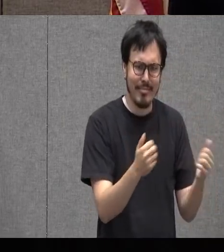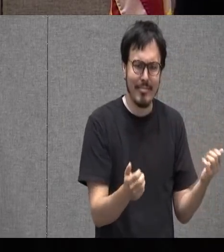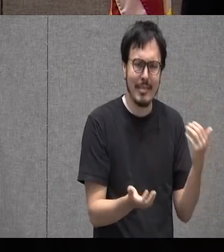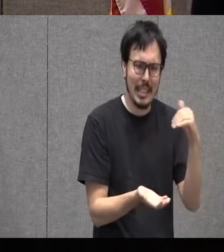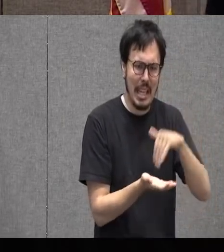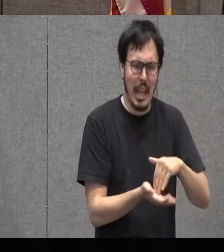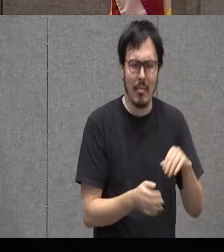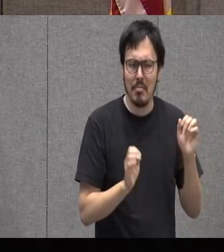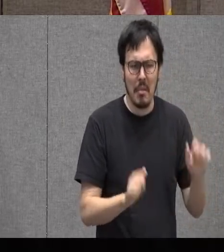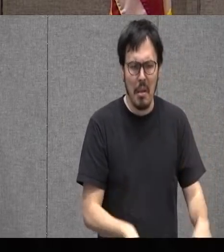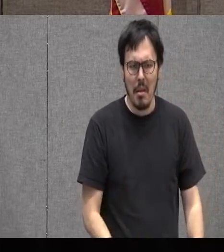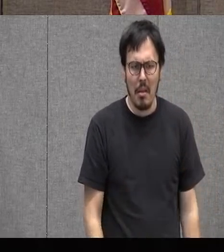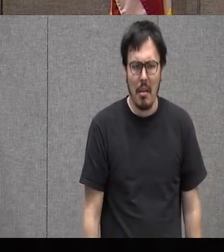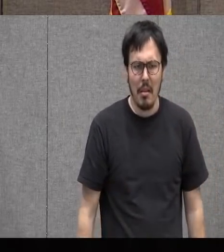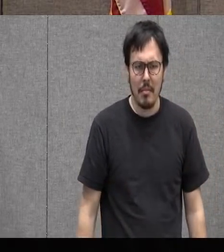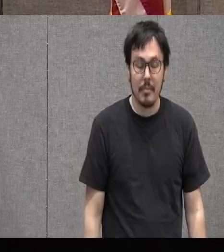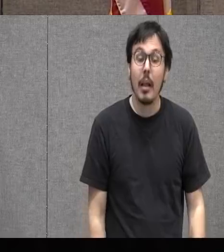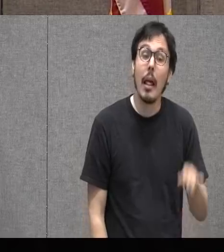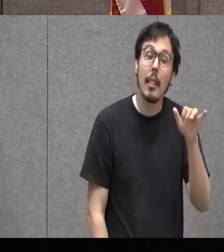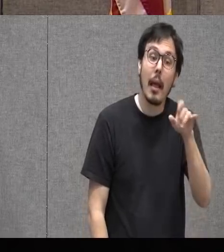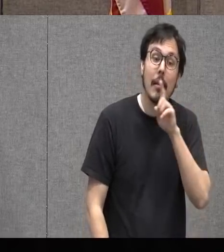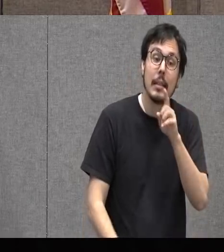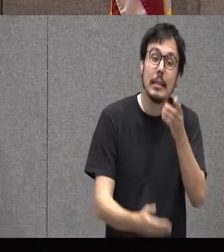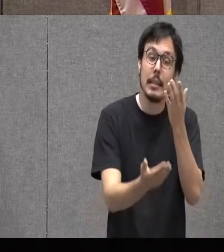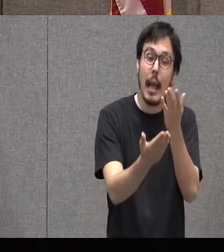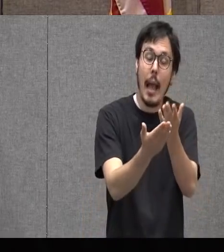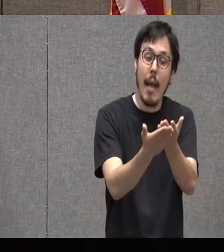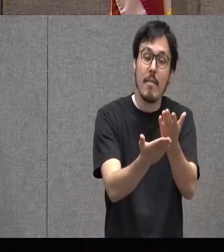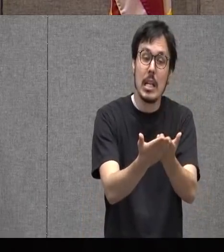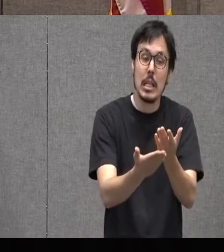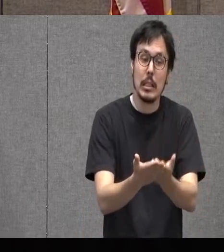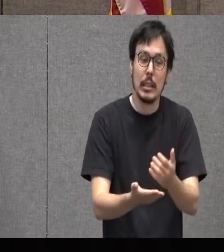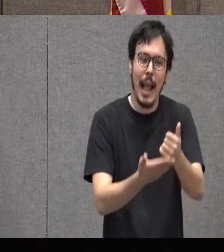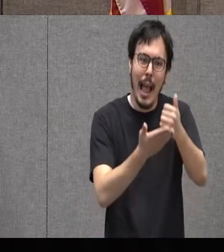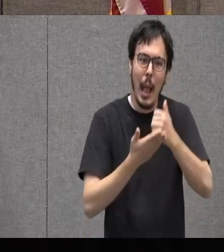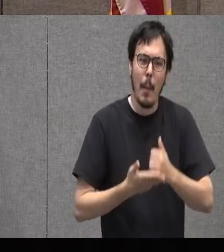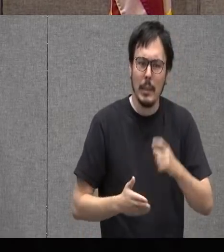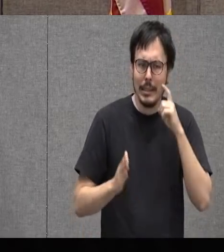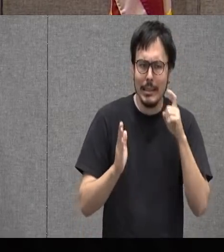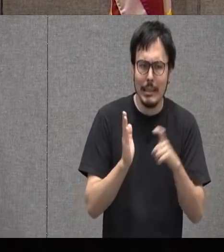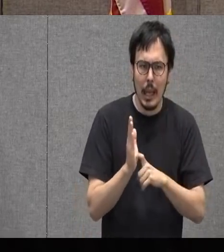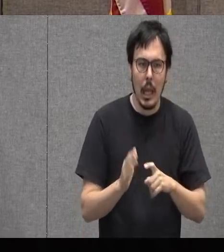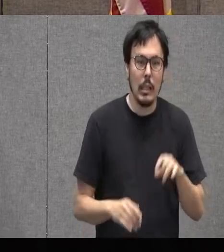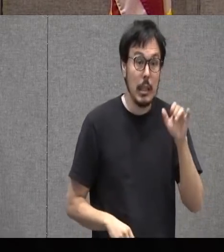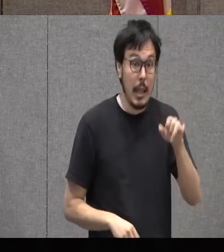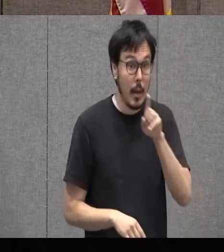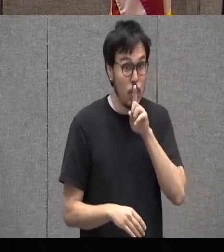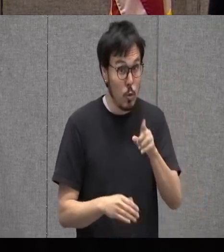So some evidence that's going to help us determine whether we made a new substance is a change in temperature.